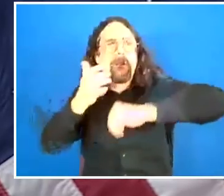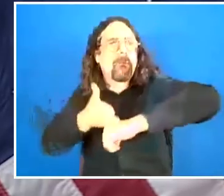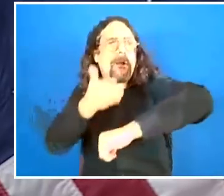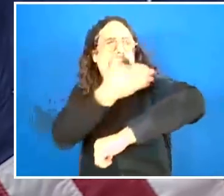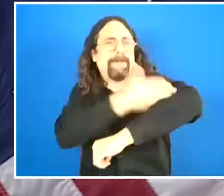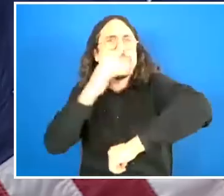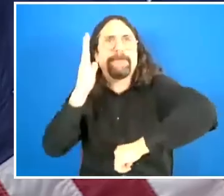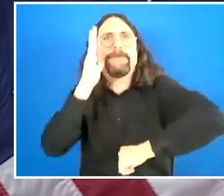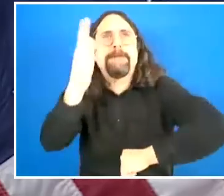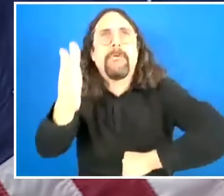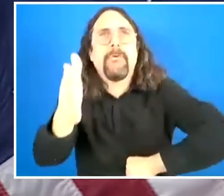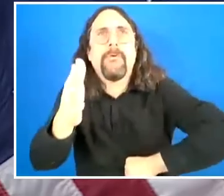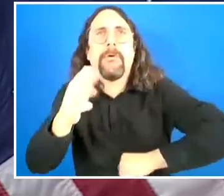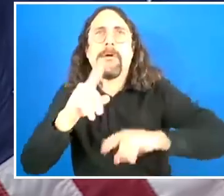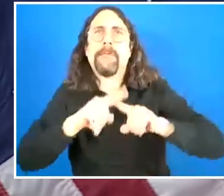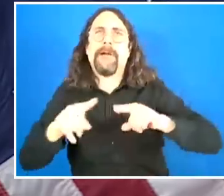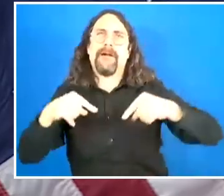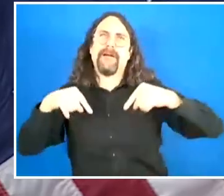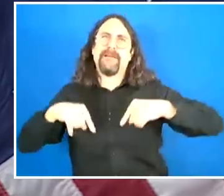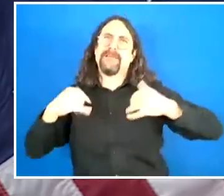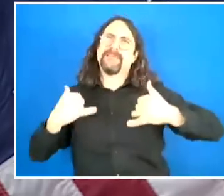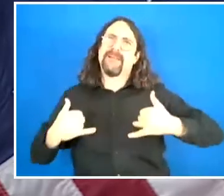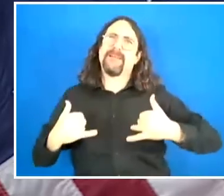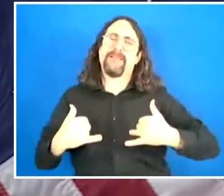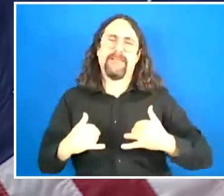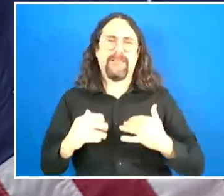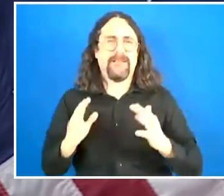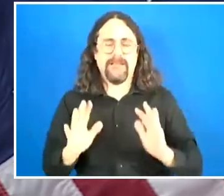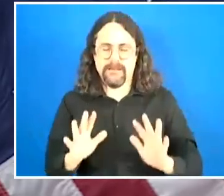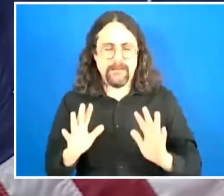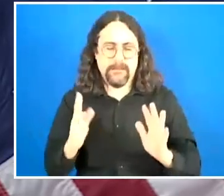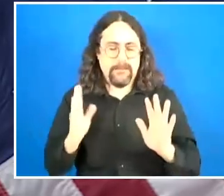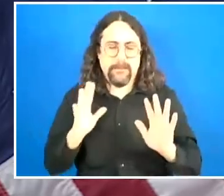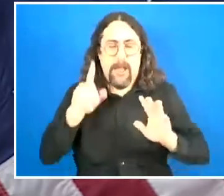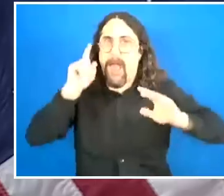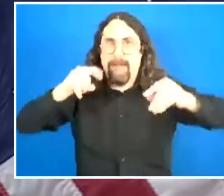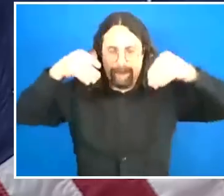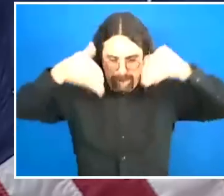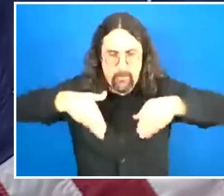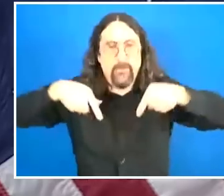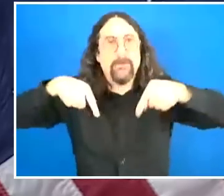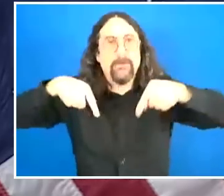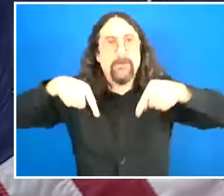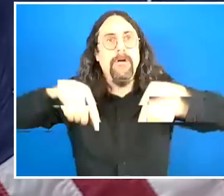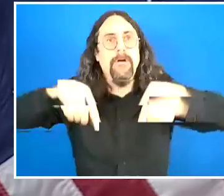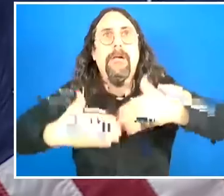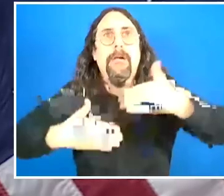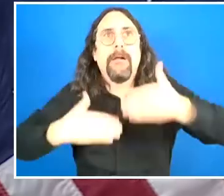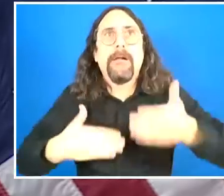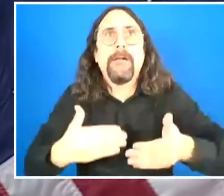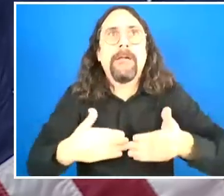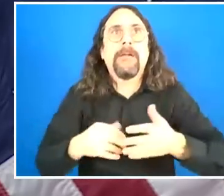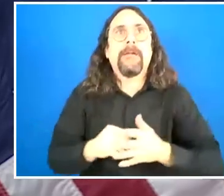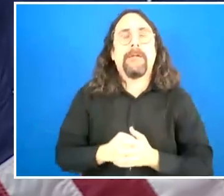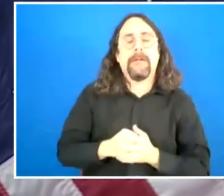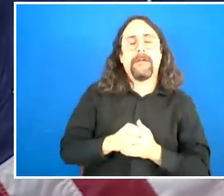GRO OUPF US GATHERED AT EMERGENCY MANAGEMENT AND WERE VERY CLEAR ABOUT THE FACT